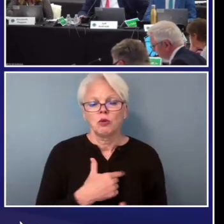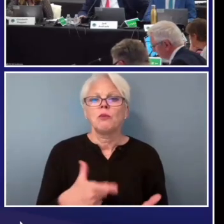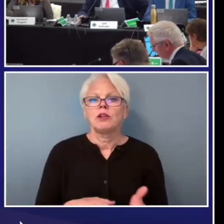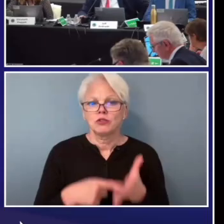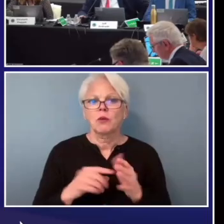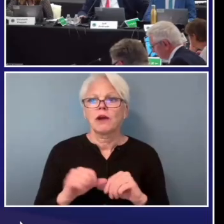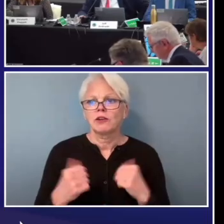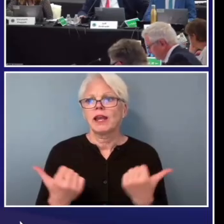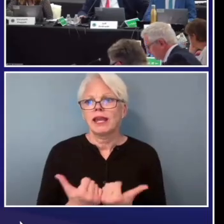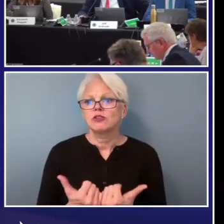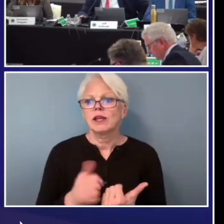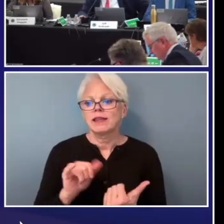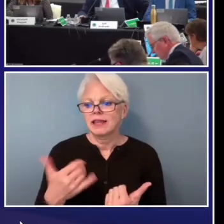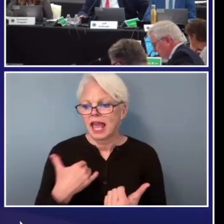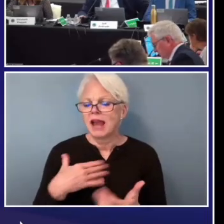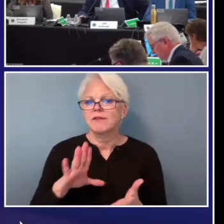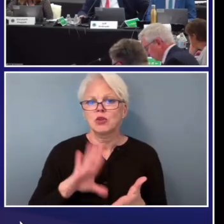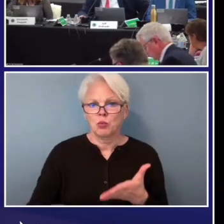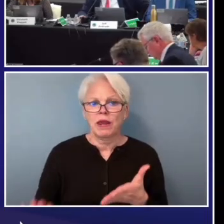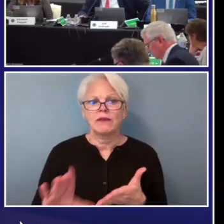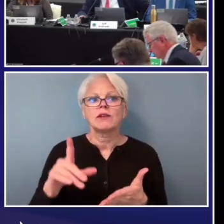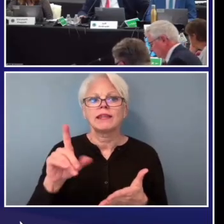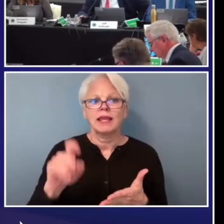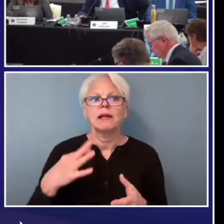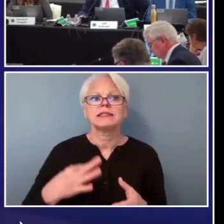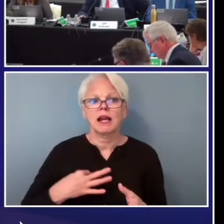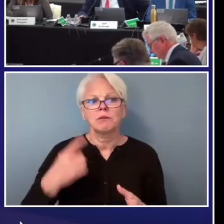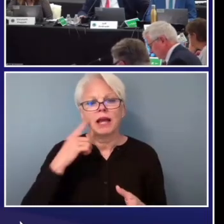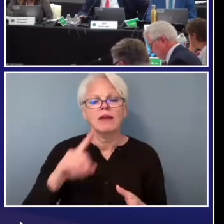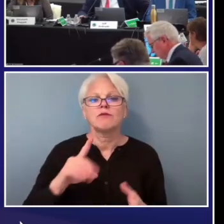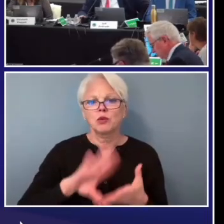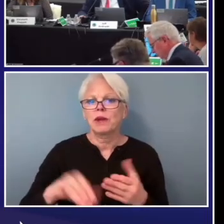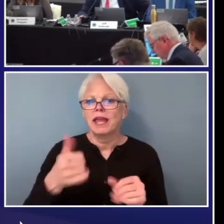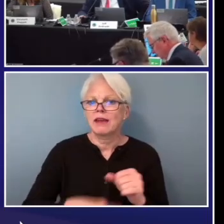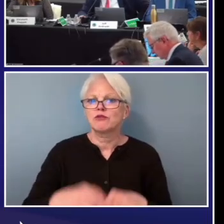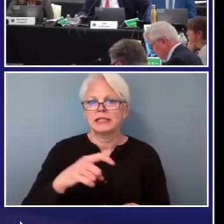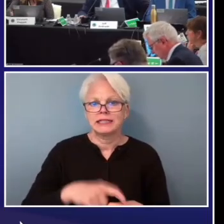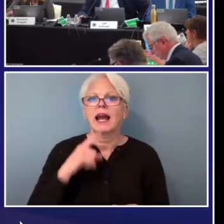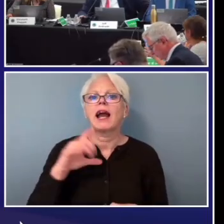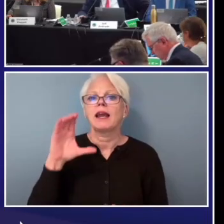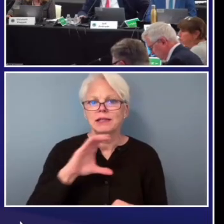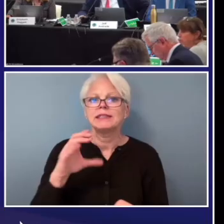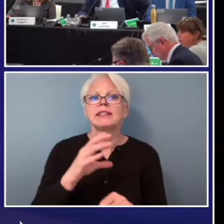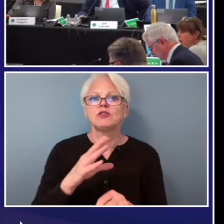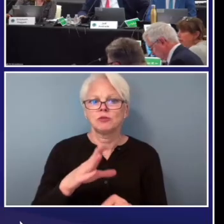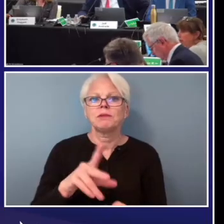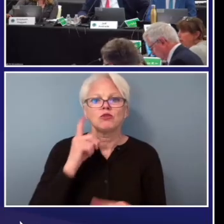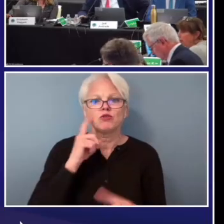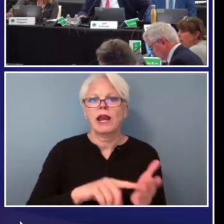agencies that have the waiver that they must apply for the waiver each time they seek recognition. Jennifer, would you like to respond? You have a bit more time on the clock.